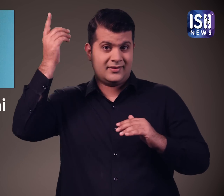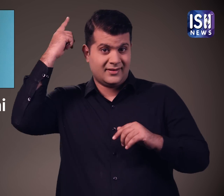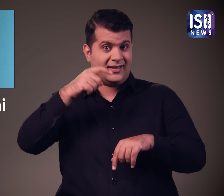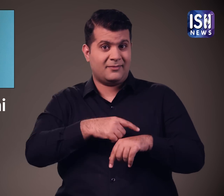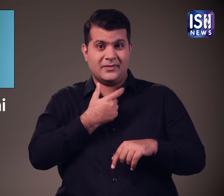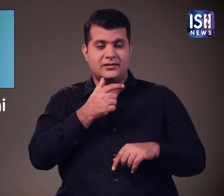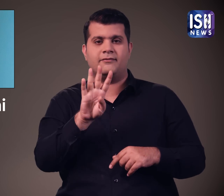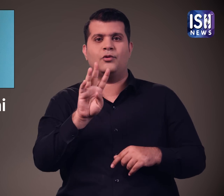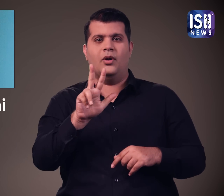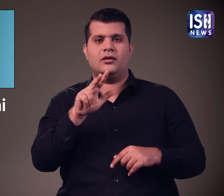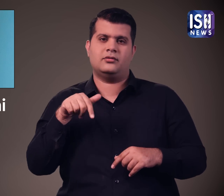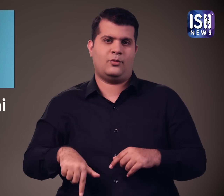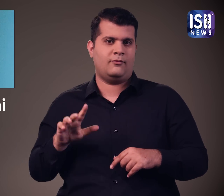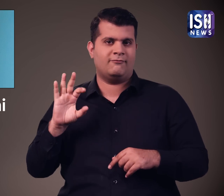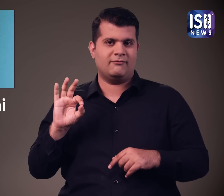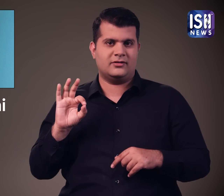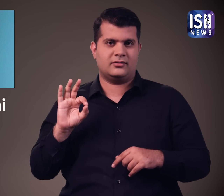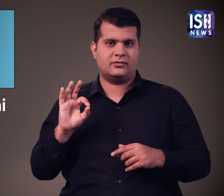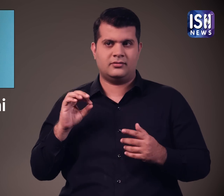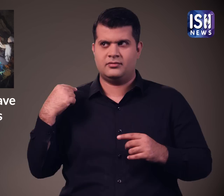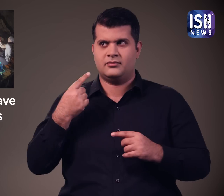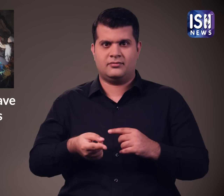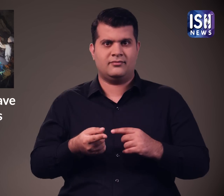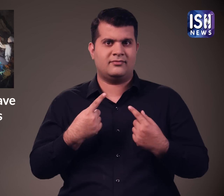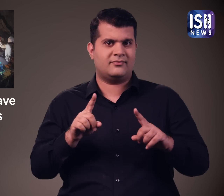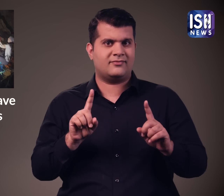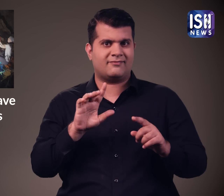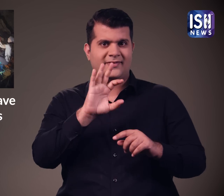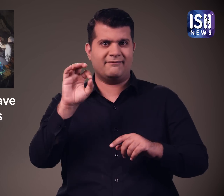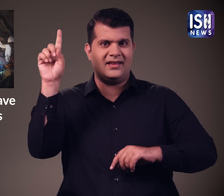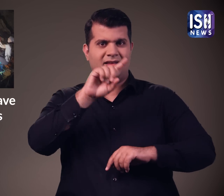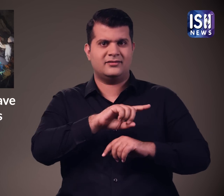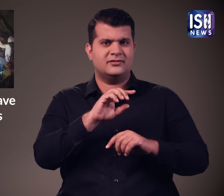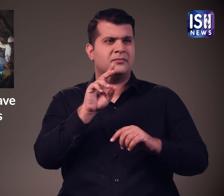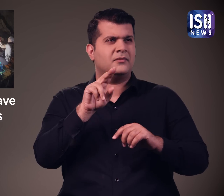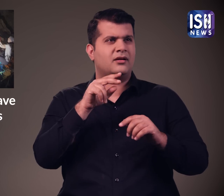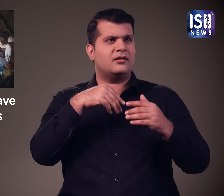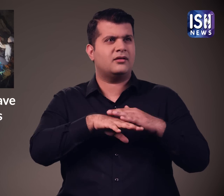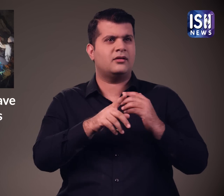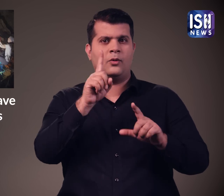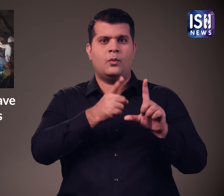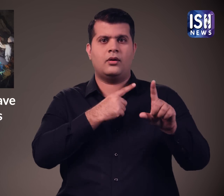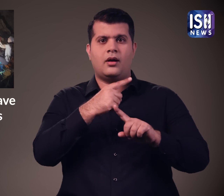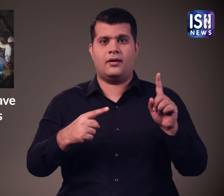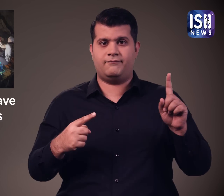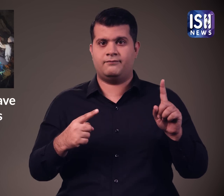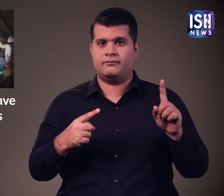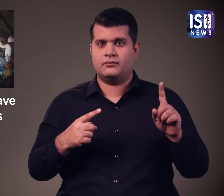That time she was 48 years old and now she is 50 years old. 500 days would be a year and a half.